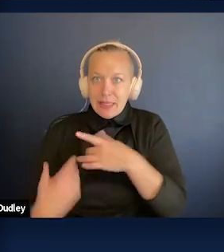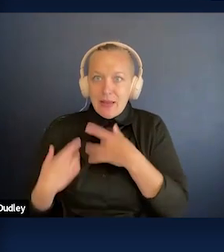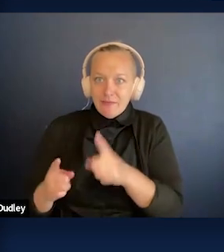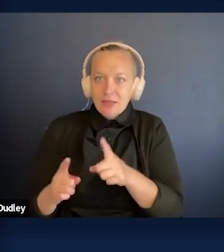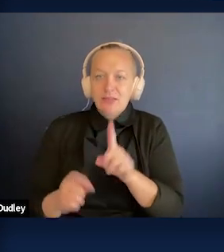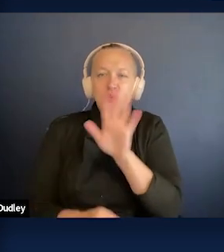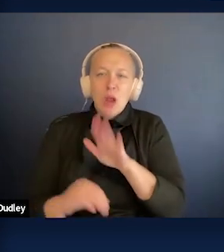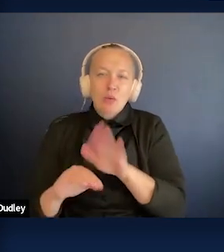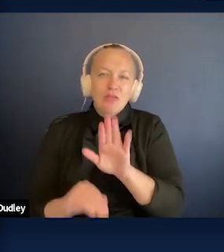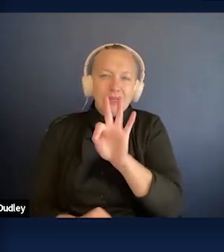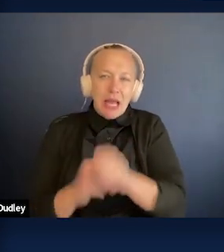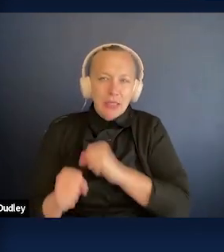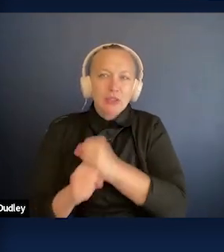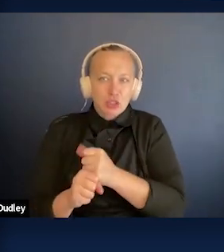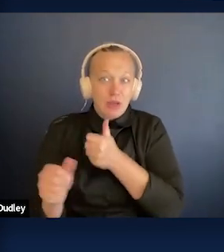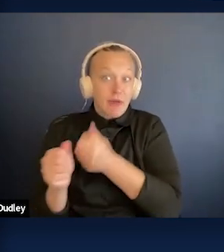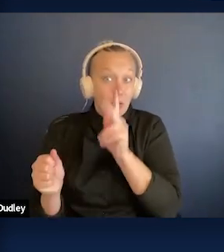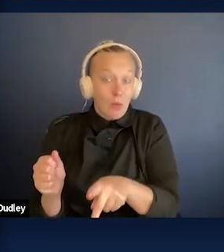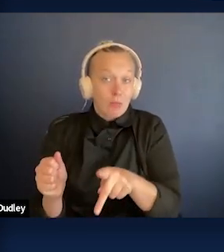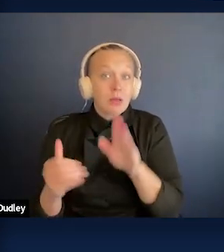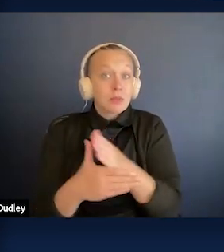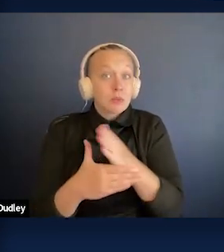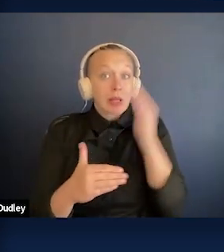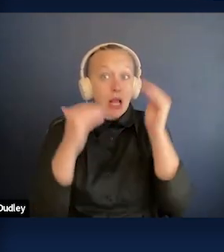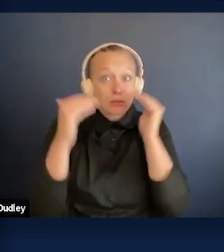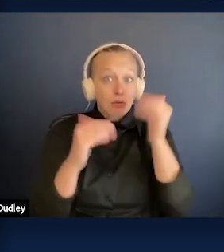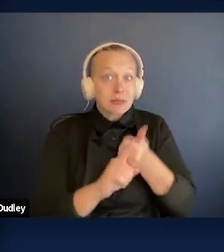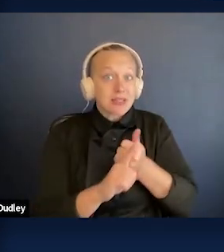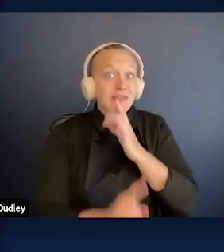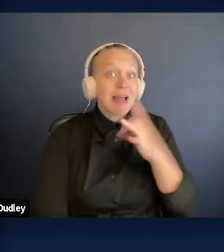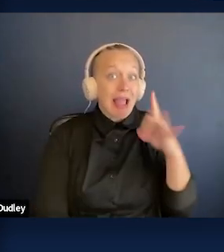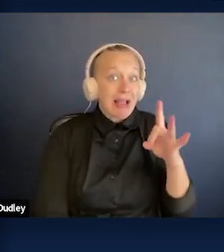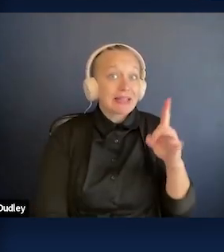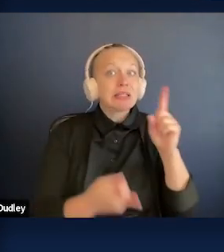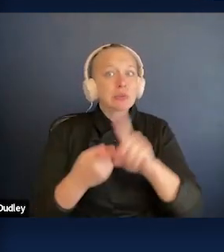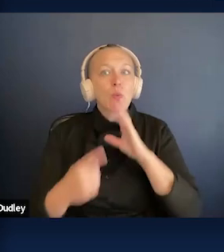compared to elderly adults 65 years of age and older without CP.